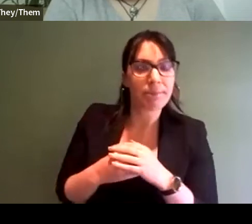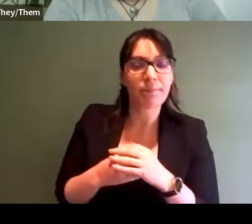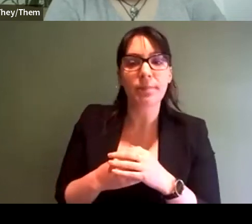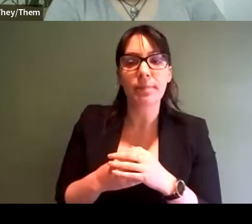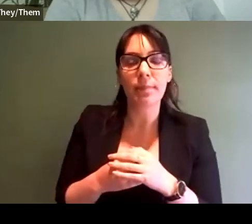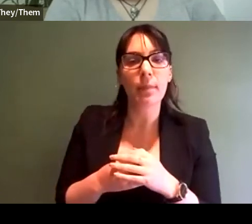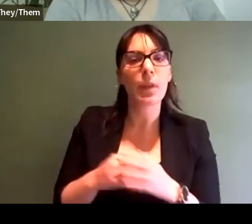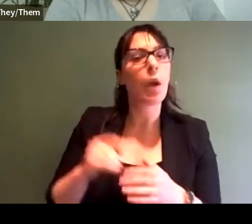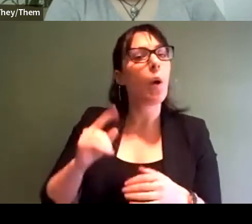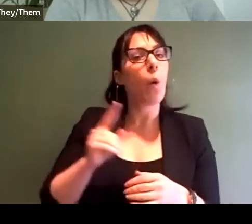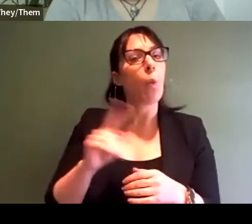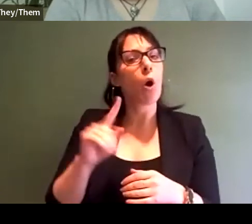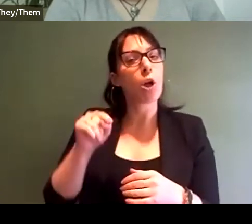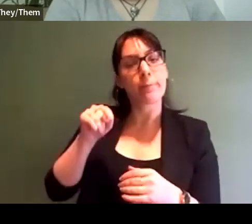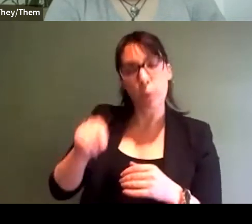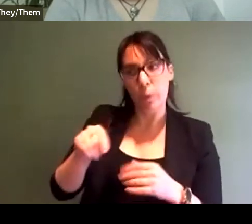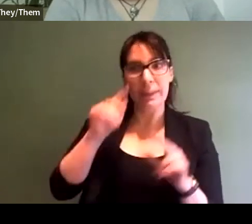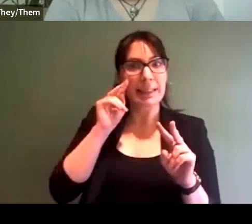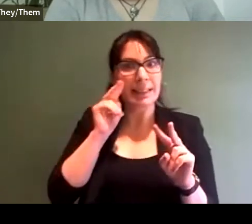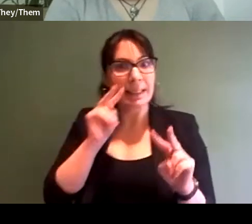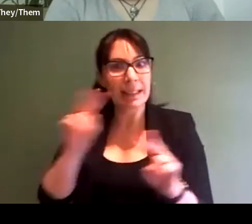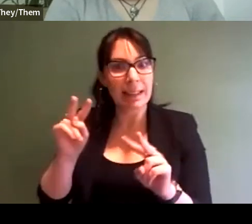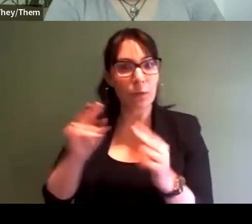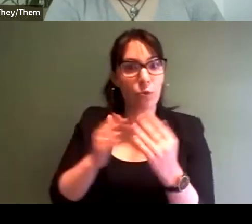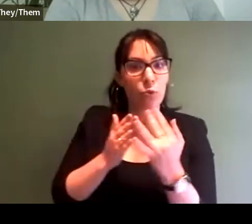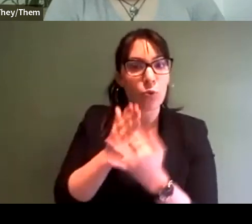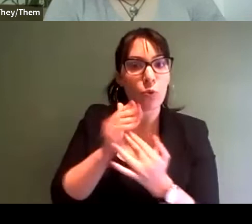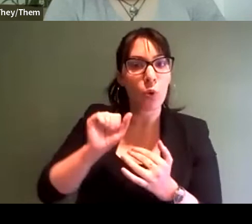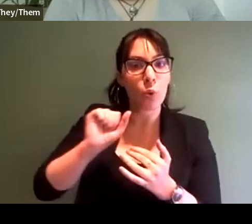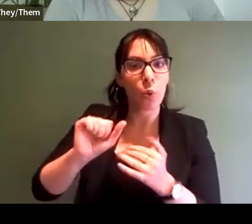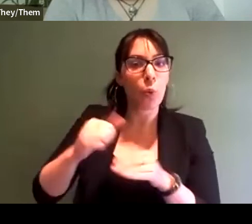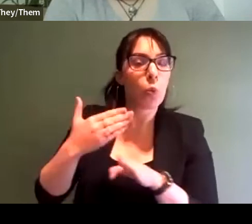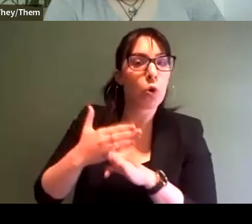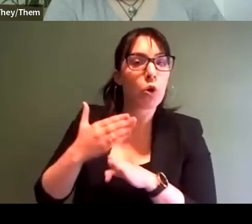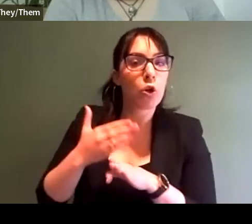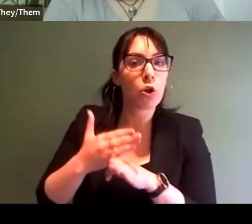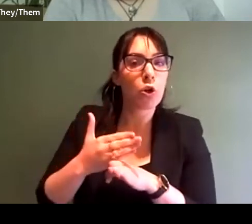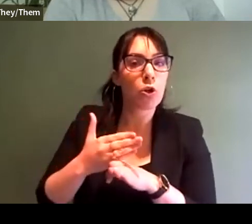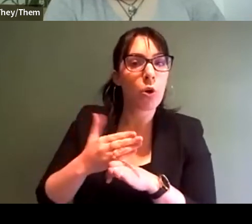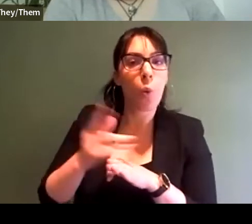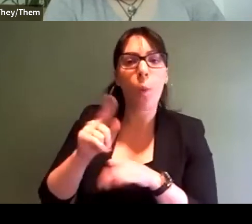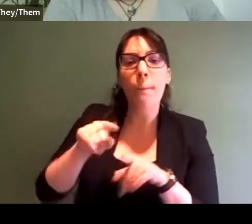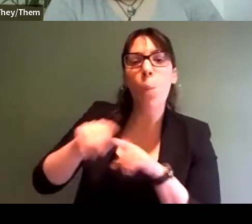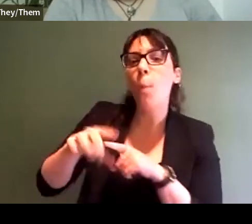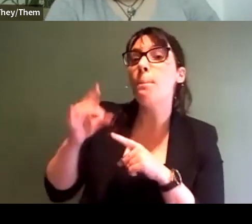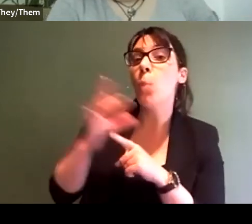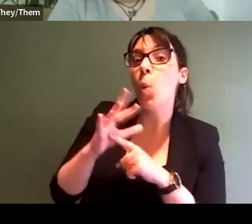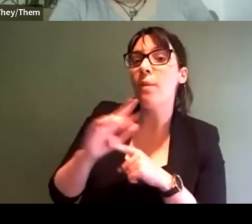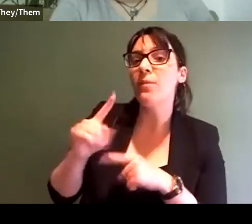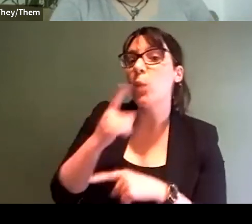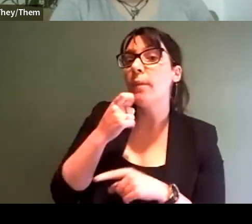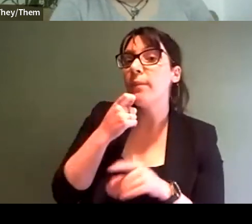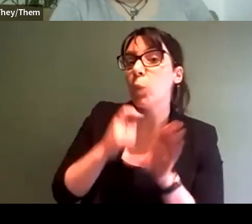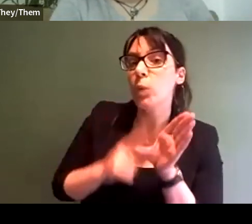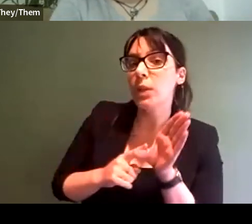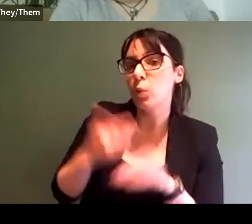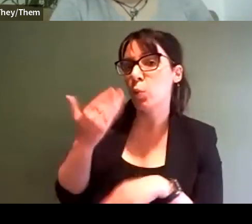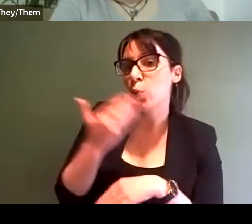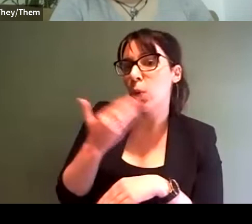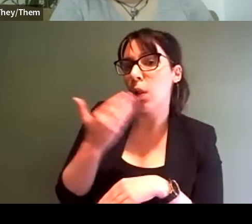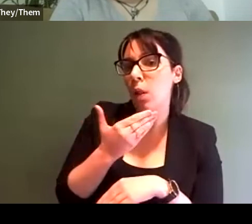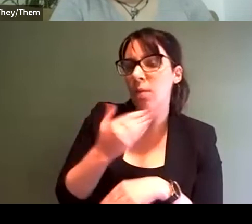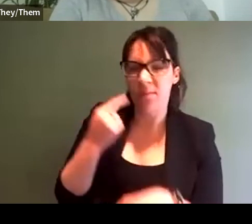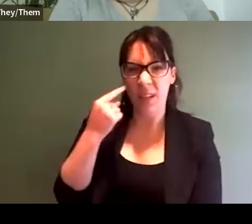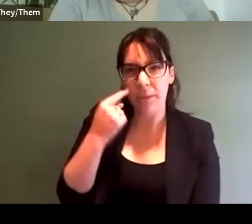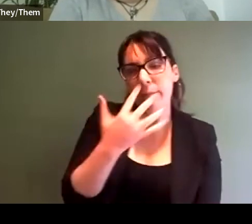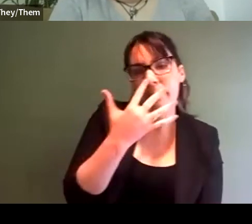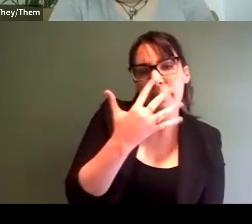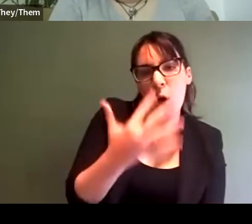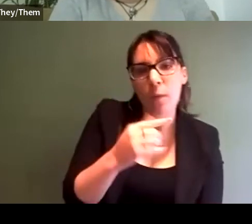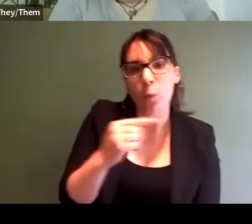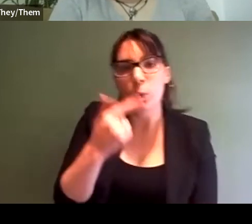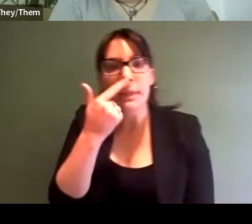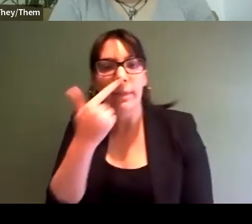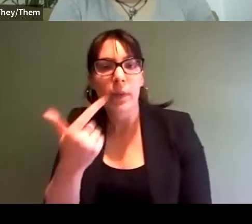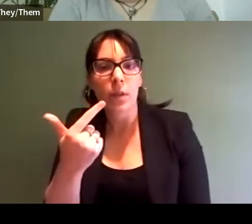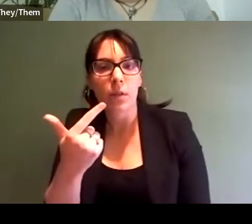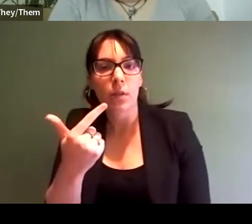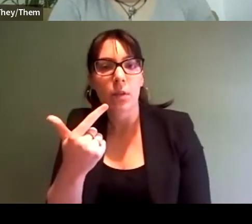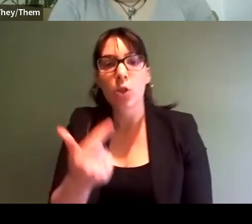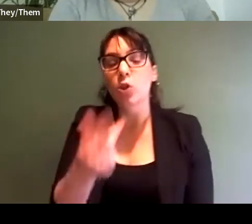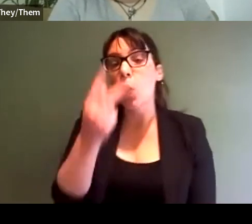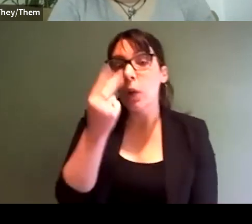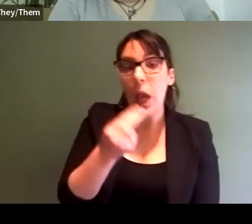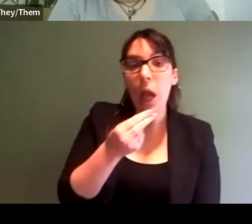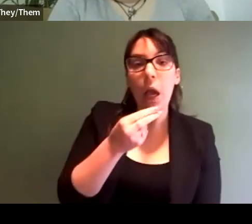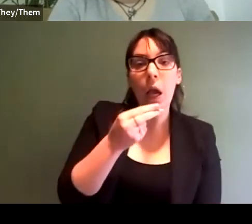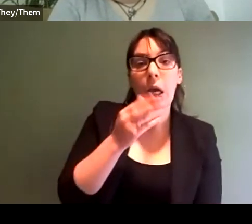That is really important in those first few years in school, if you think about you know we're talking about five to seven year olds so so young kids who are learning about school and learning about themselves.